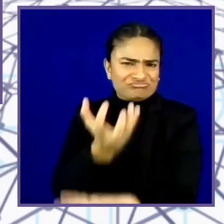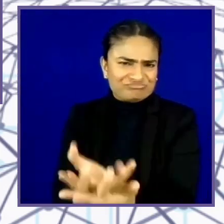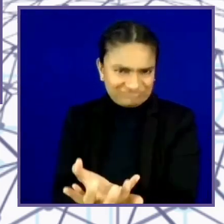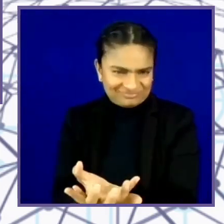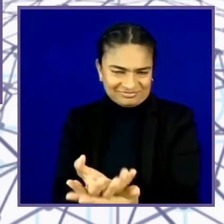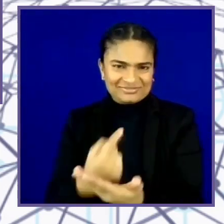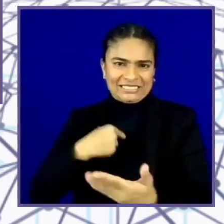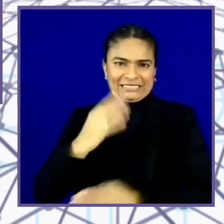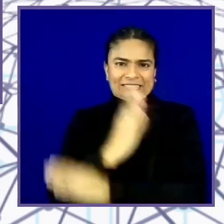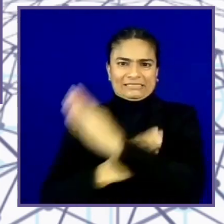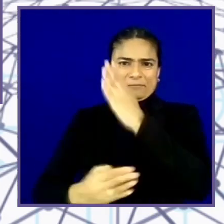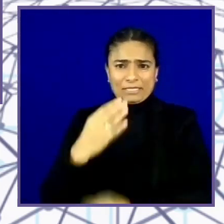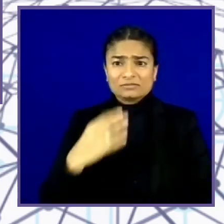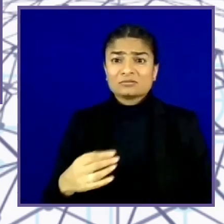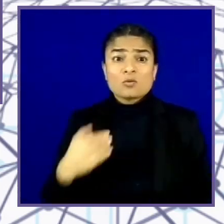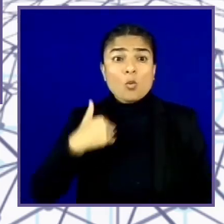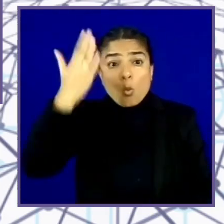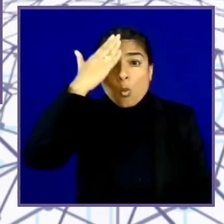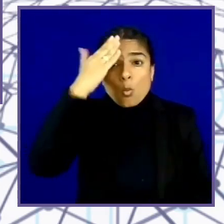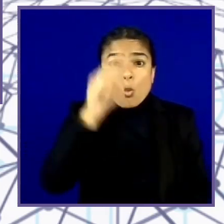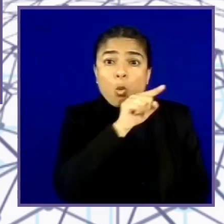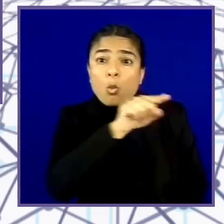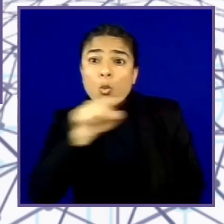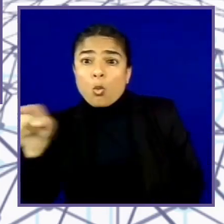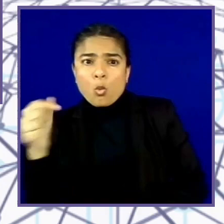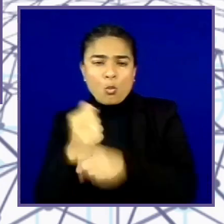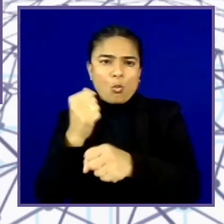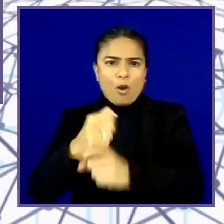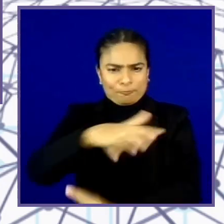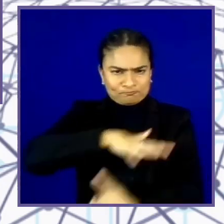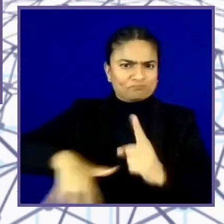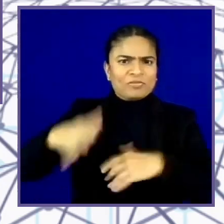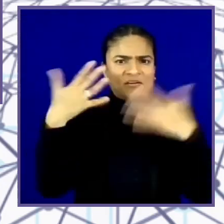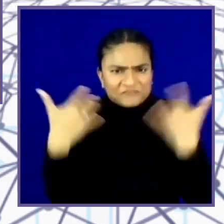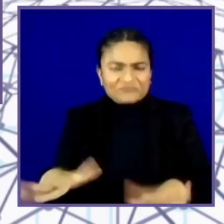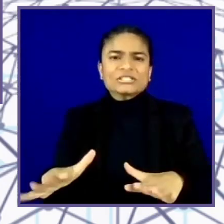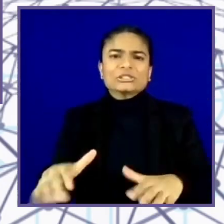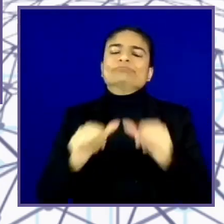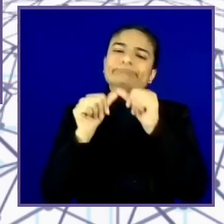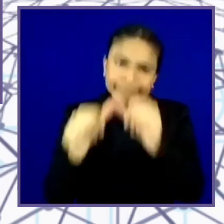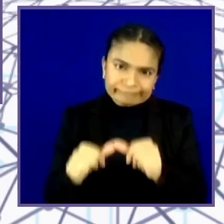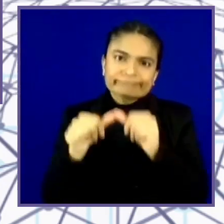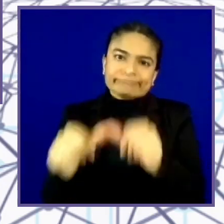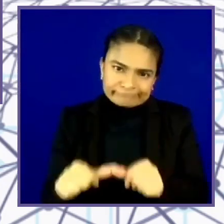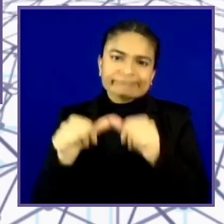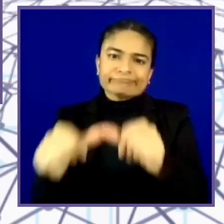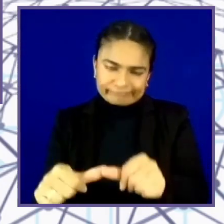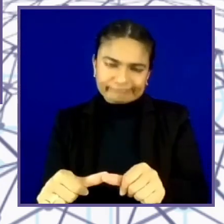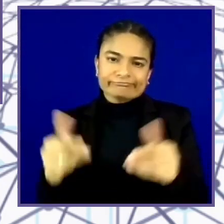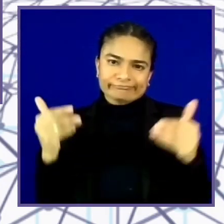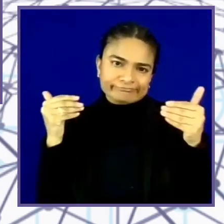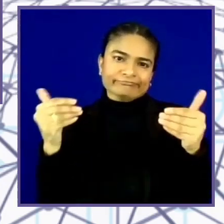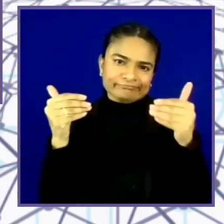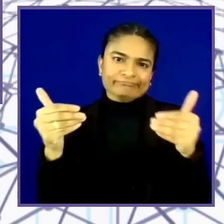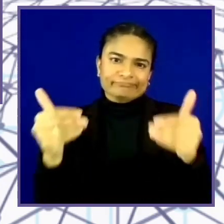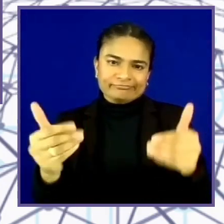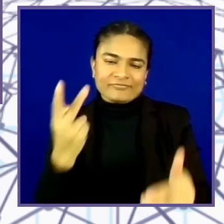by personal experience. When I was around twelve years old, my family welcomed my. Aunt Nina, who was diagnosed with schizophrenia as a teen,